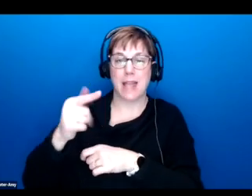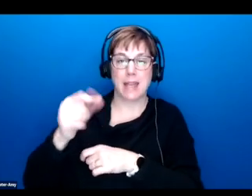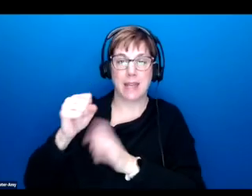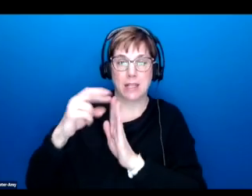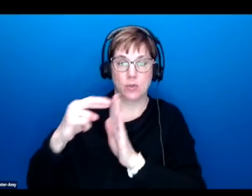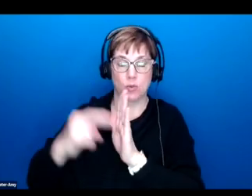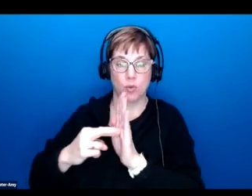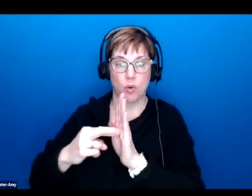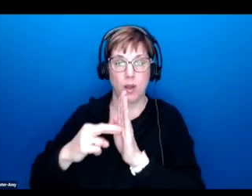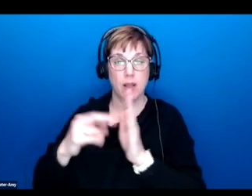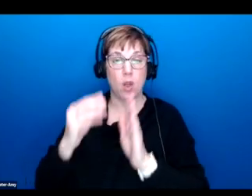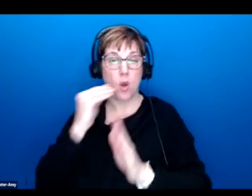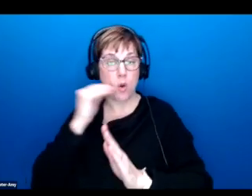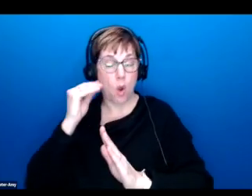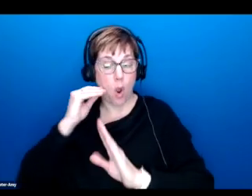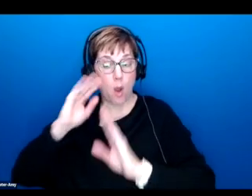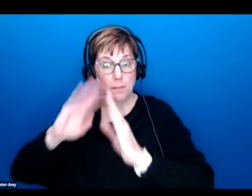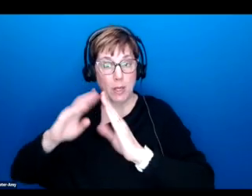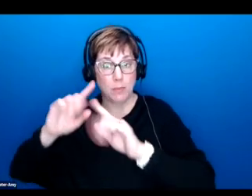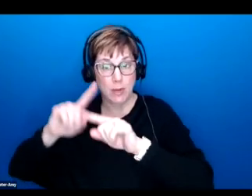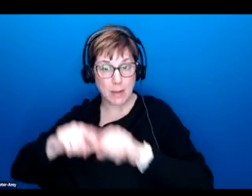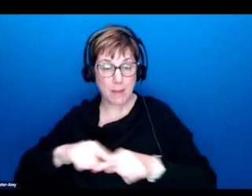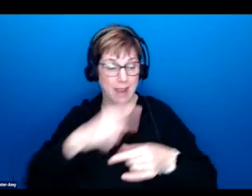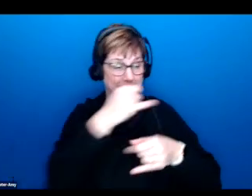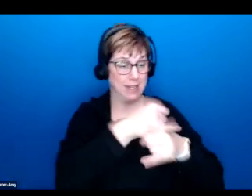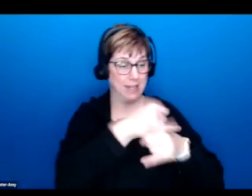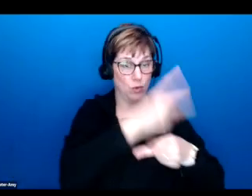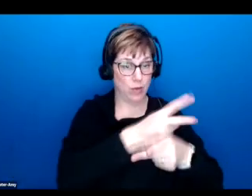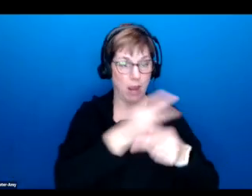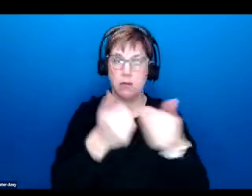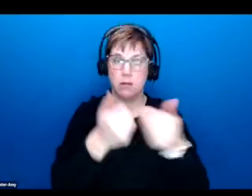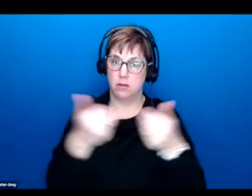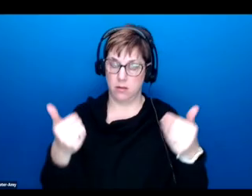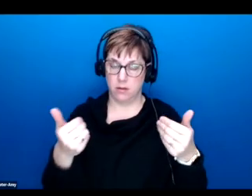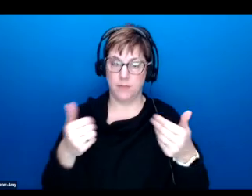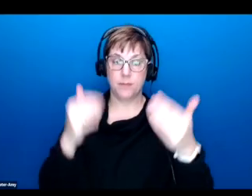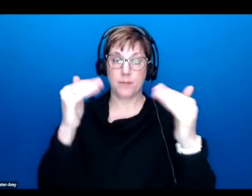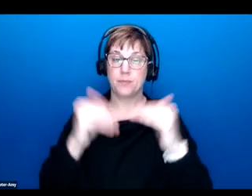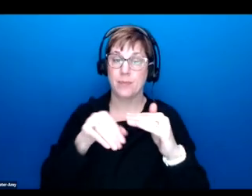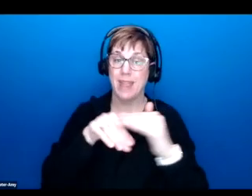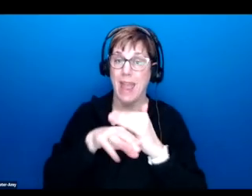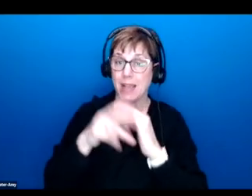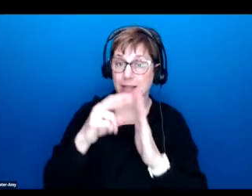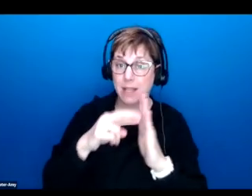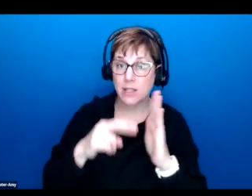community based services from institutional care. You have the Access rule, which came about last year,